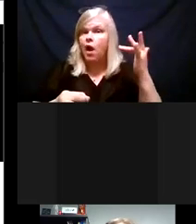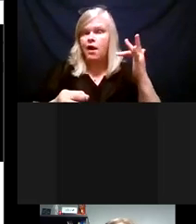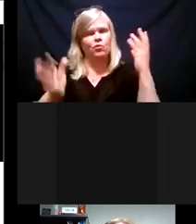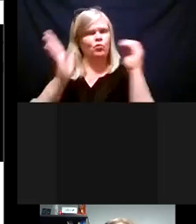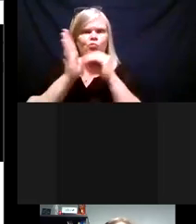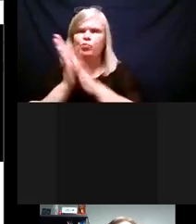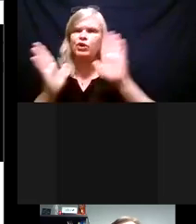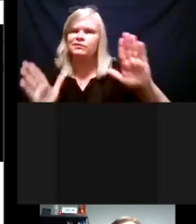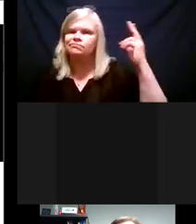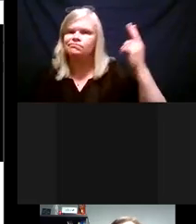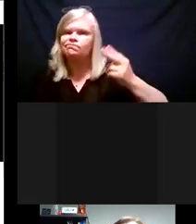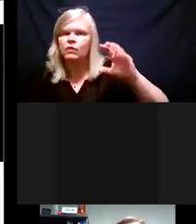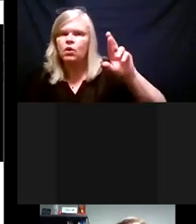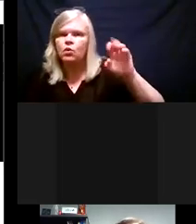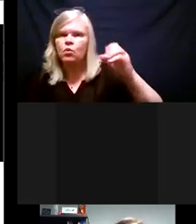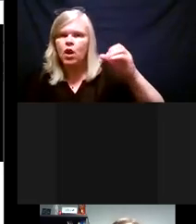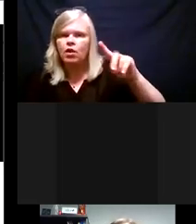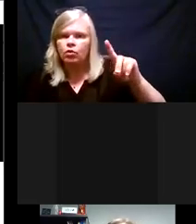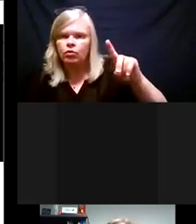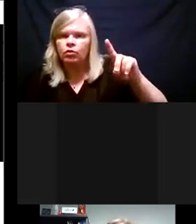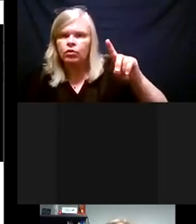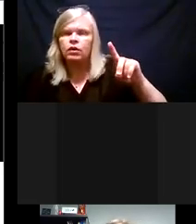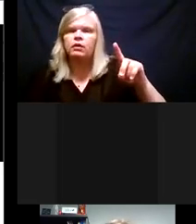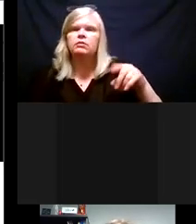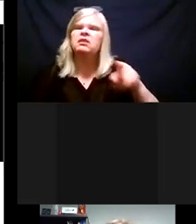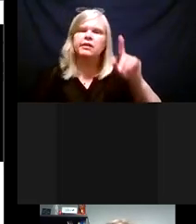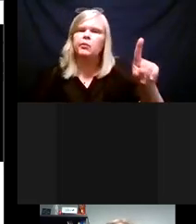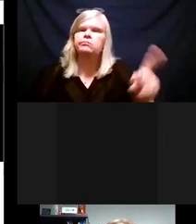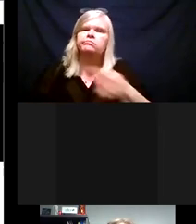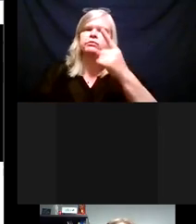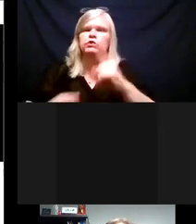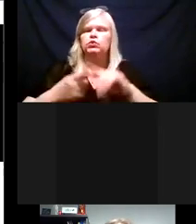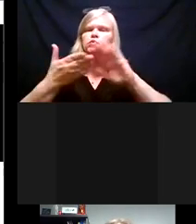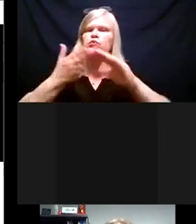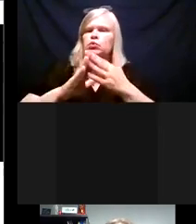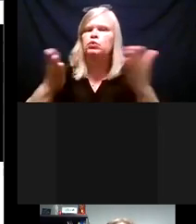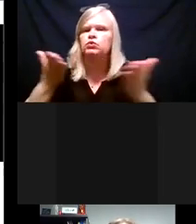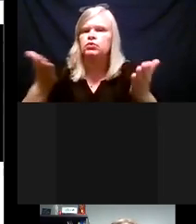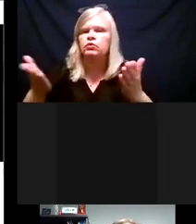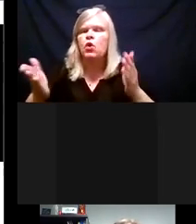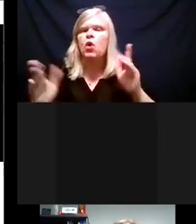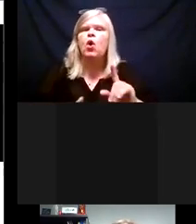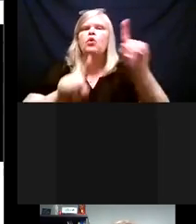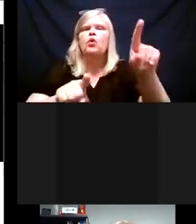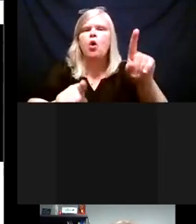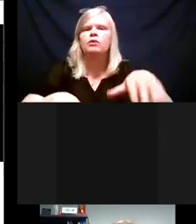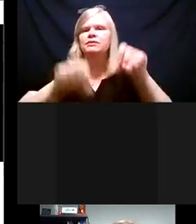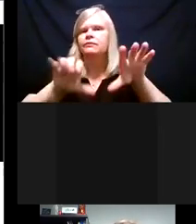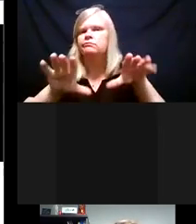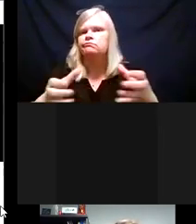MAYBE, YOU KNOW, THEY DO COMMUNITY SERVICE OR PARTICIPATE IN ONE OF THE COURT PROGRAMS OR SOMETHING LIKE THAT.